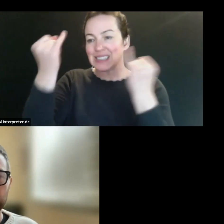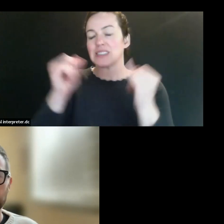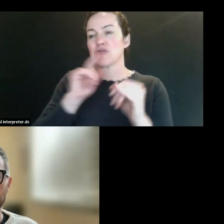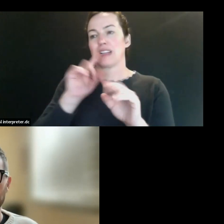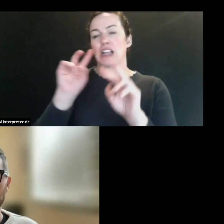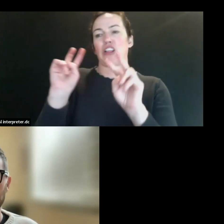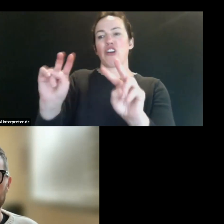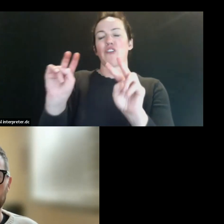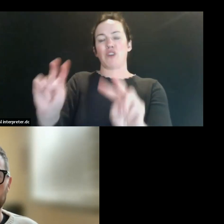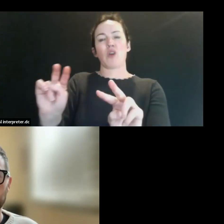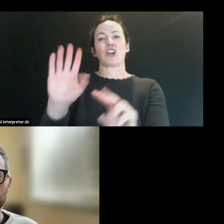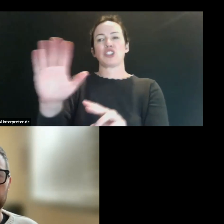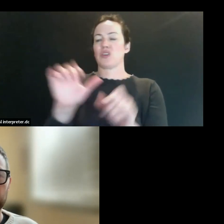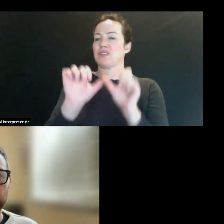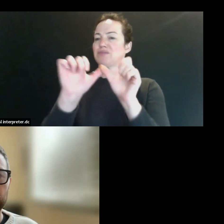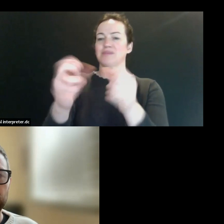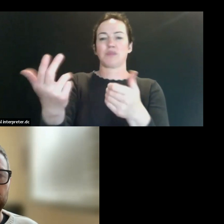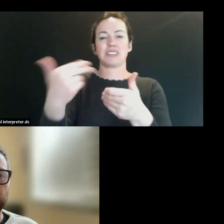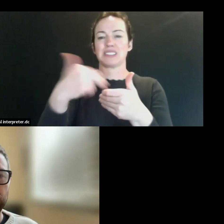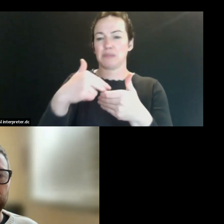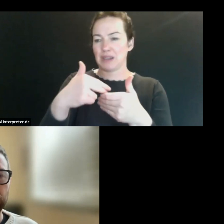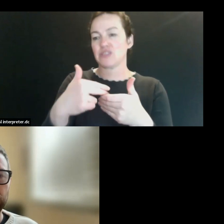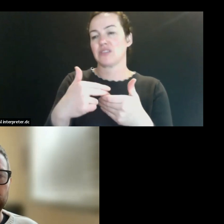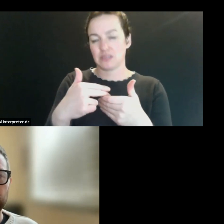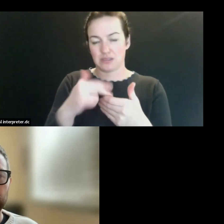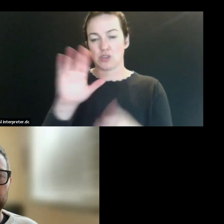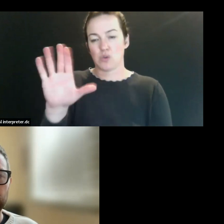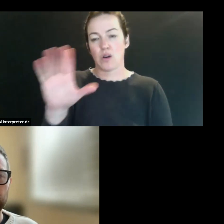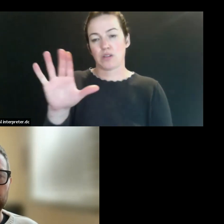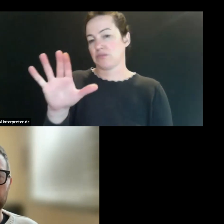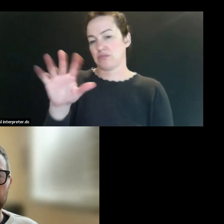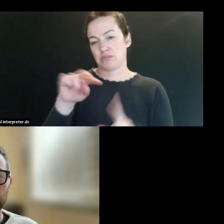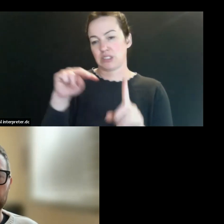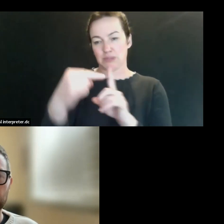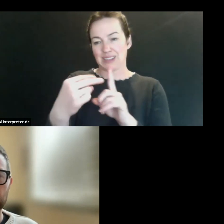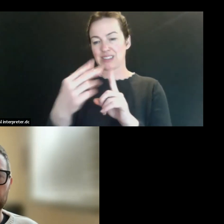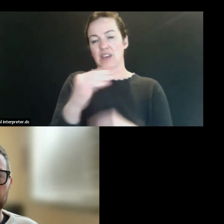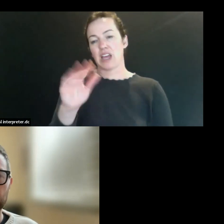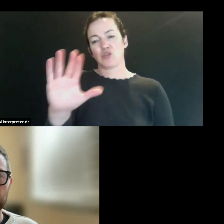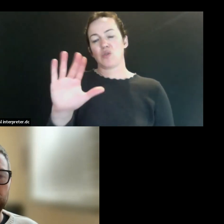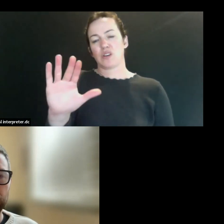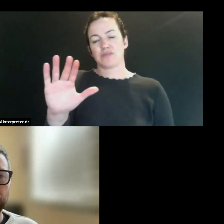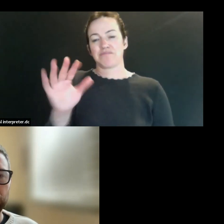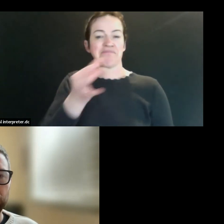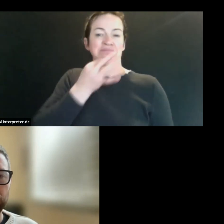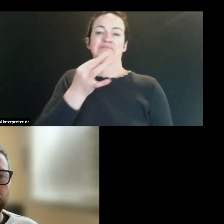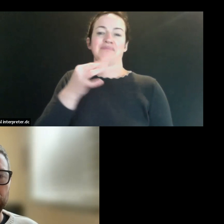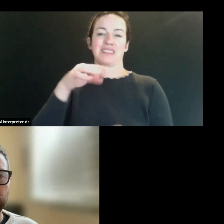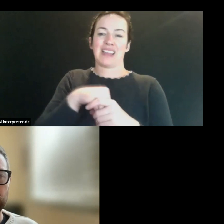to your continued participation and your view and your expertise in this conversation. This